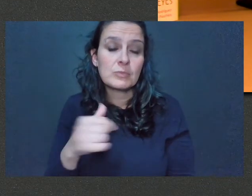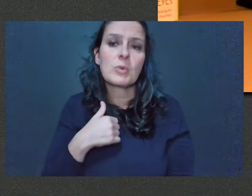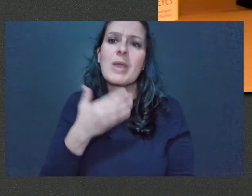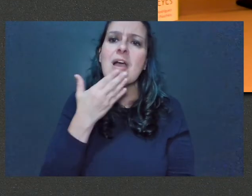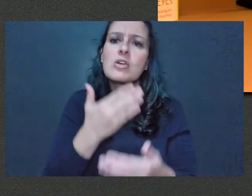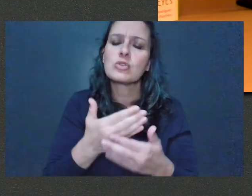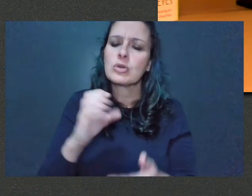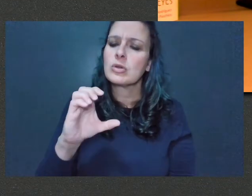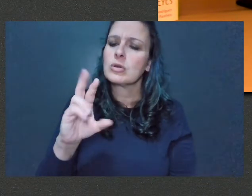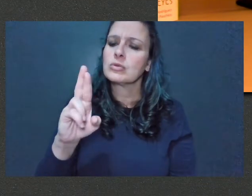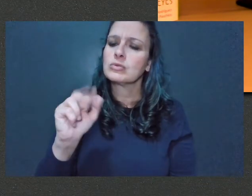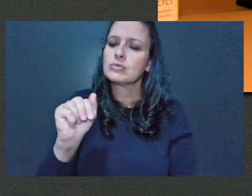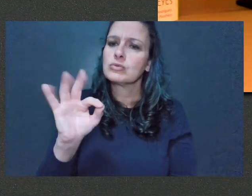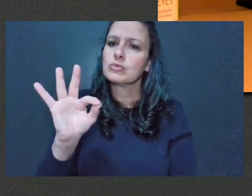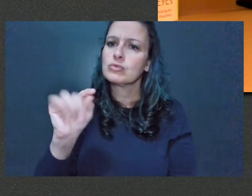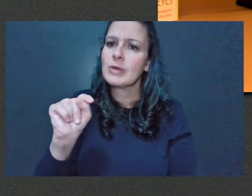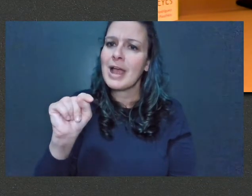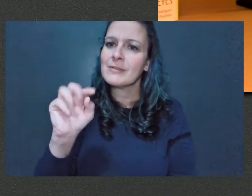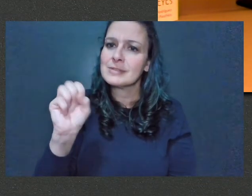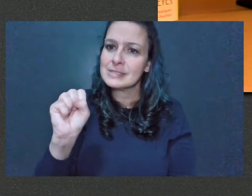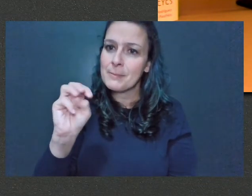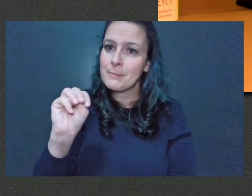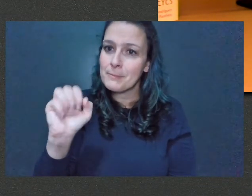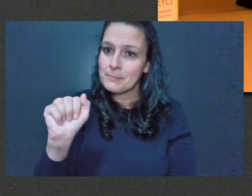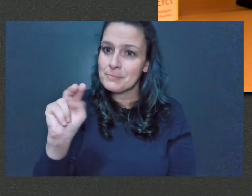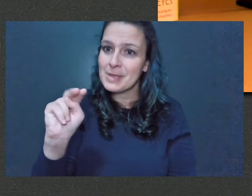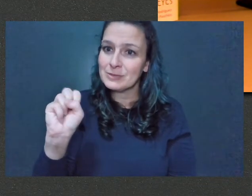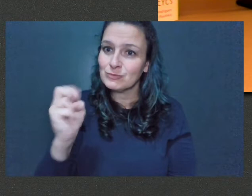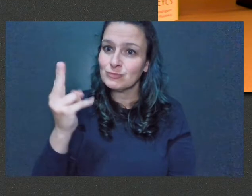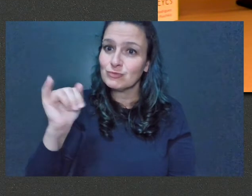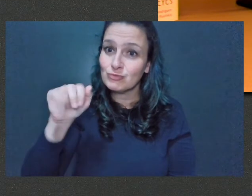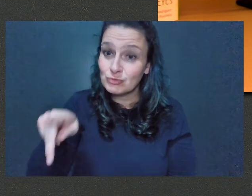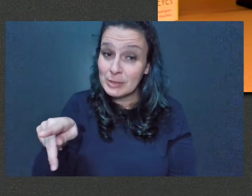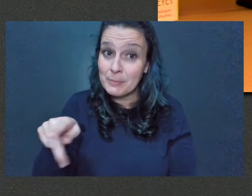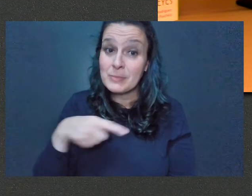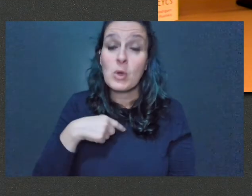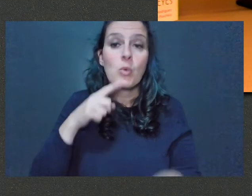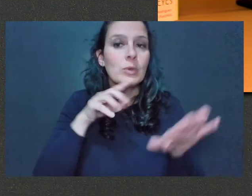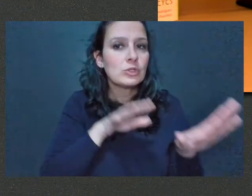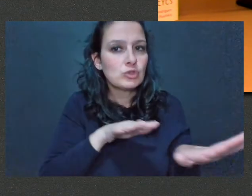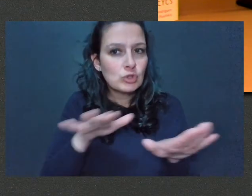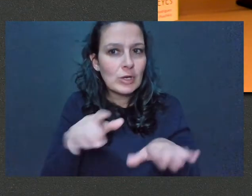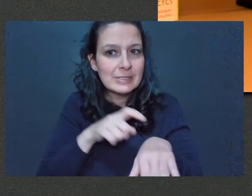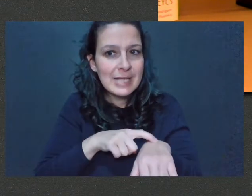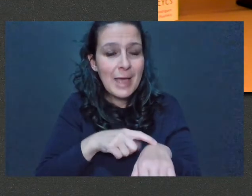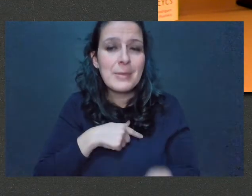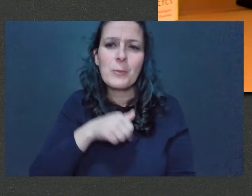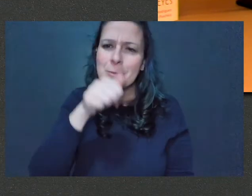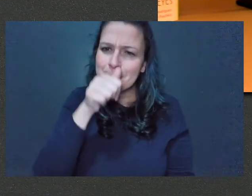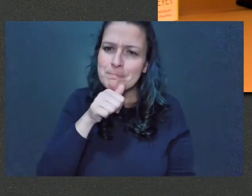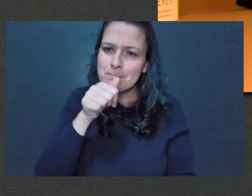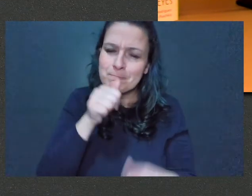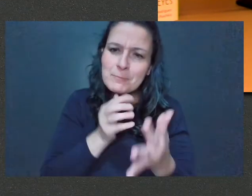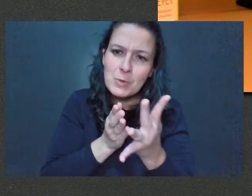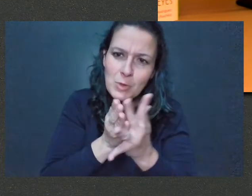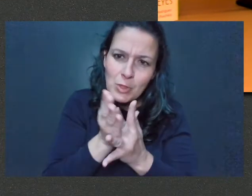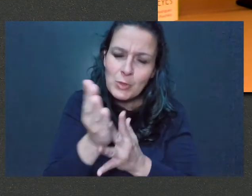and we persisted while we were creating our art. Artists always do that. I'm so proud of you and your hard work.